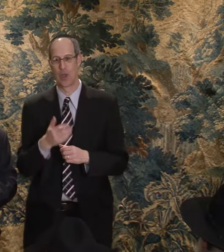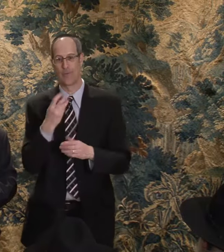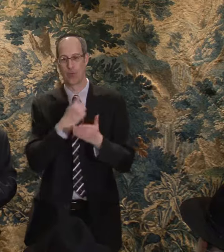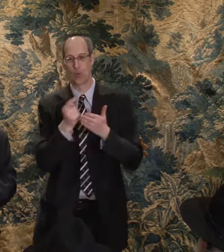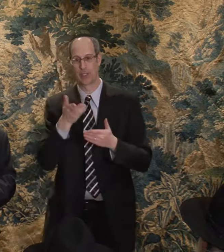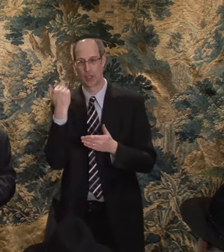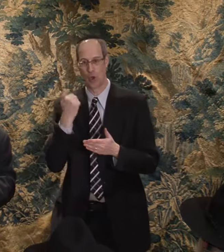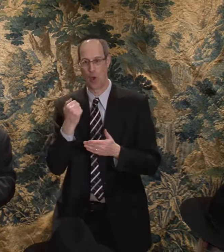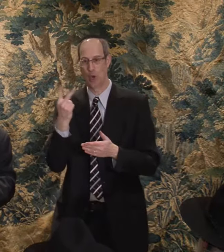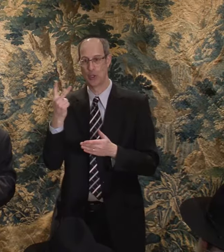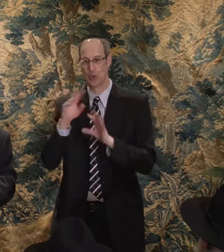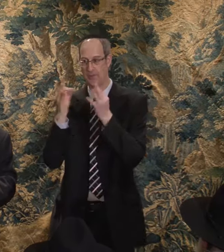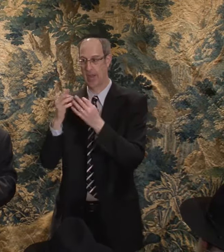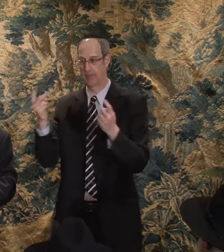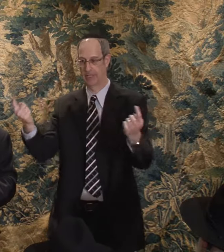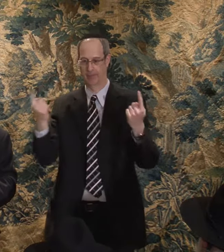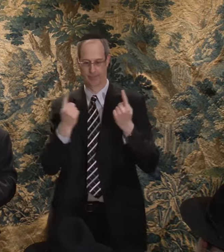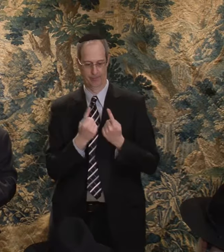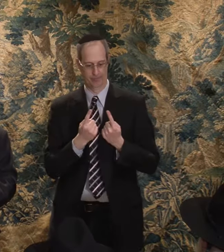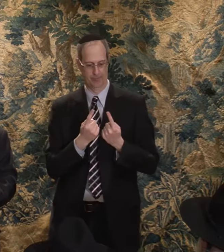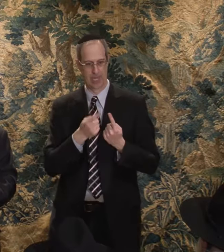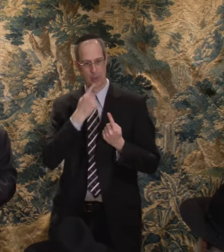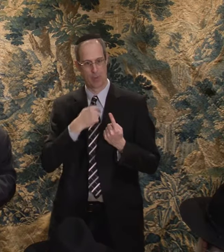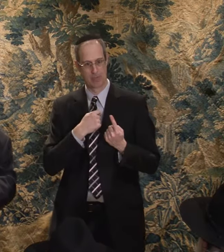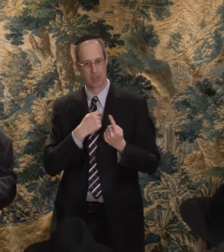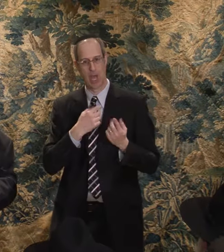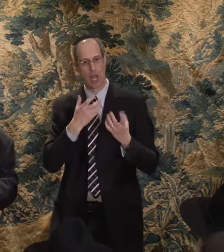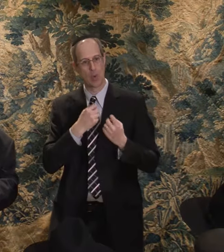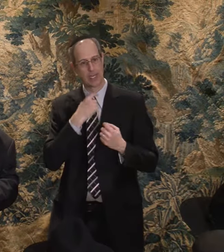families came over to me and they told me we want to tell you a story about a